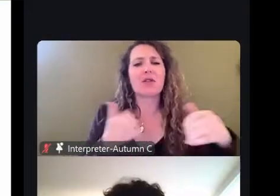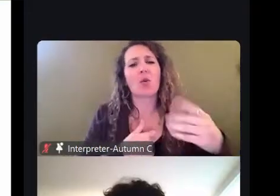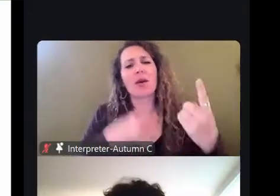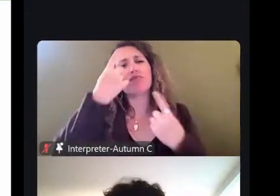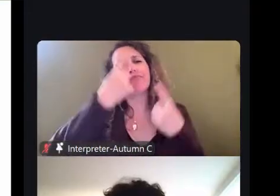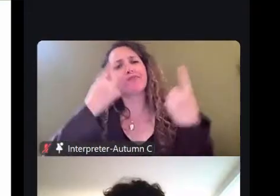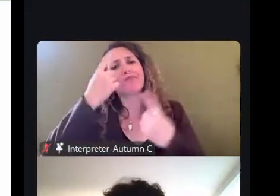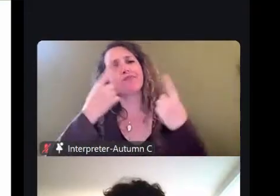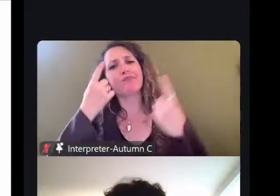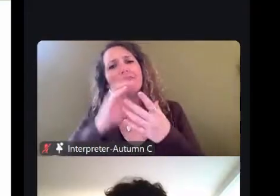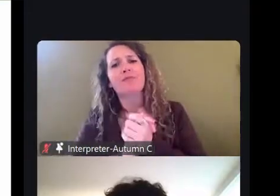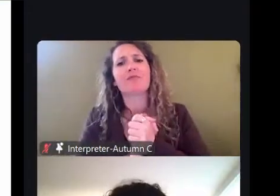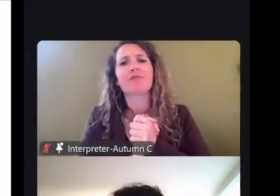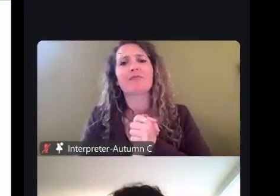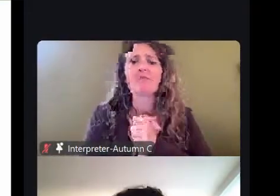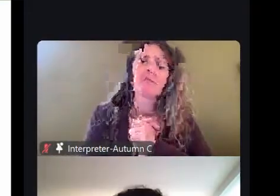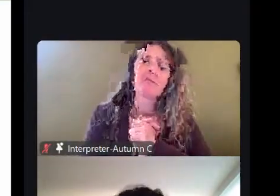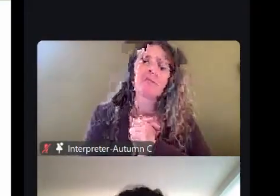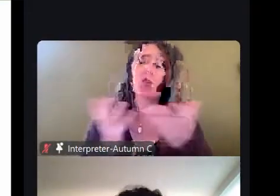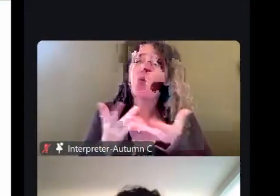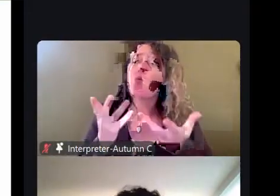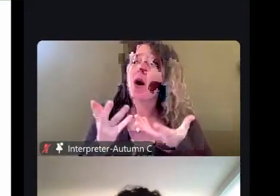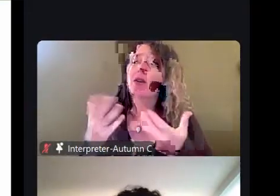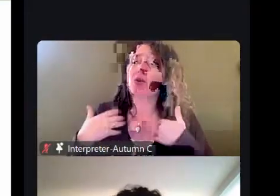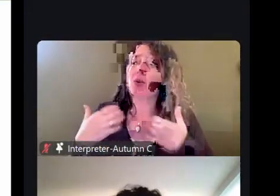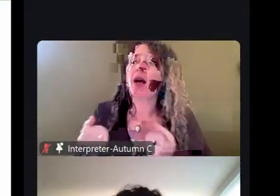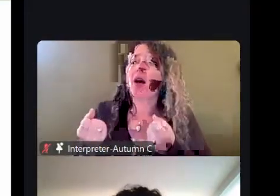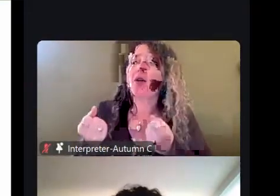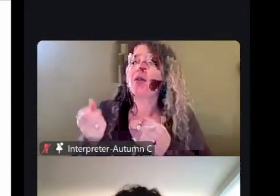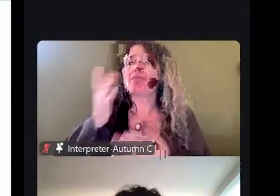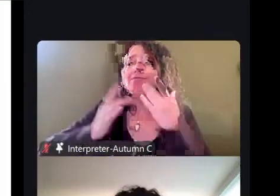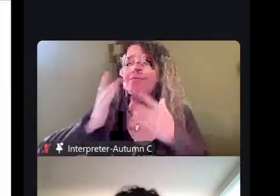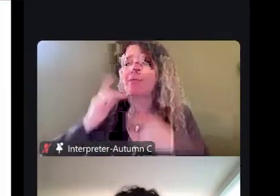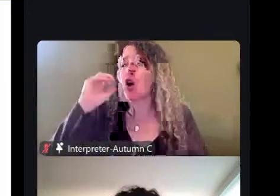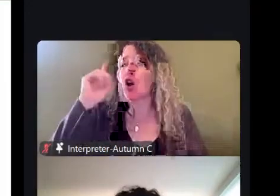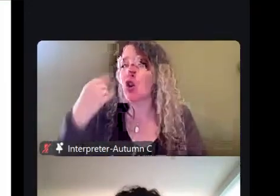we think about what do health disparities look like and what are we doing